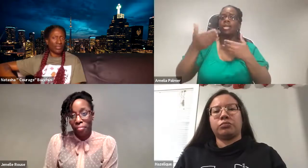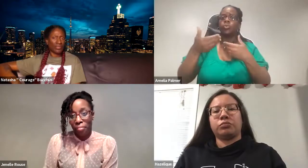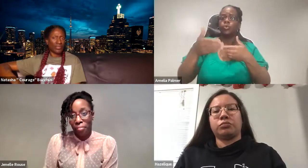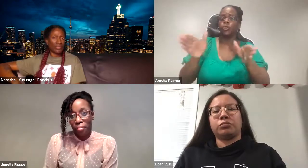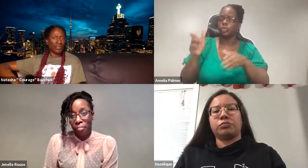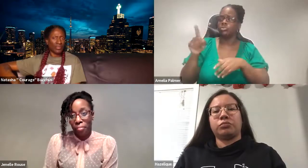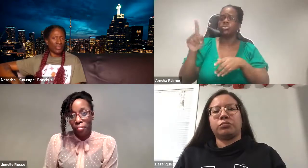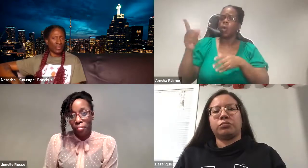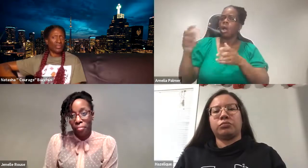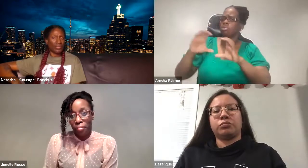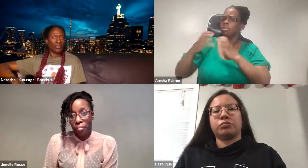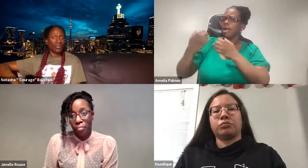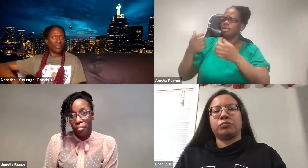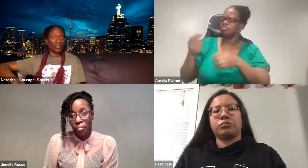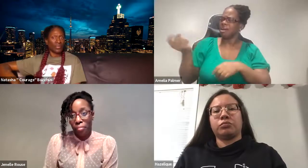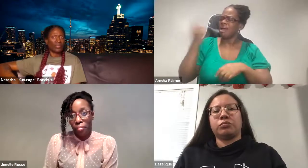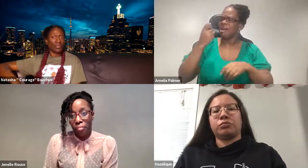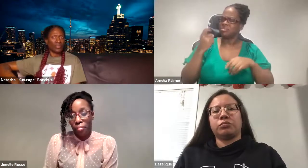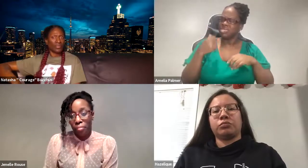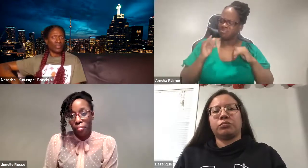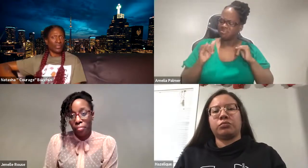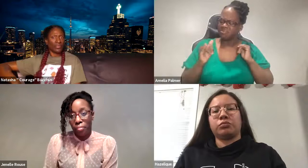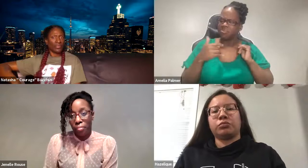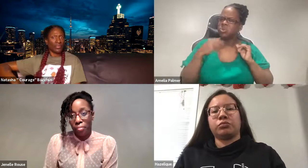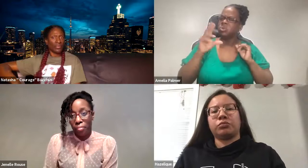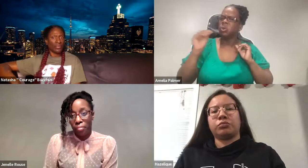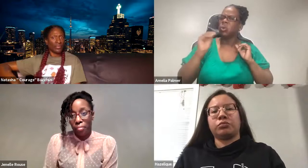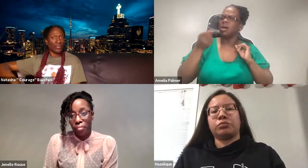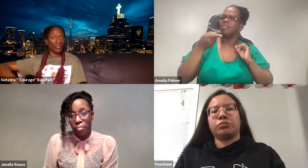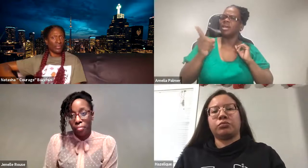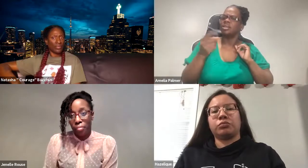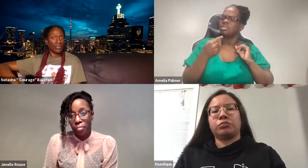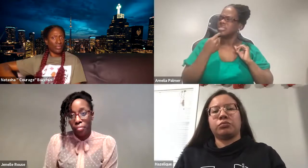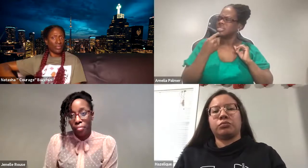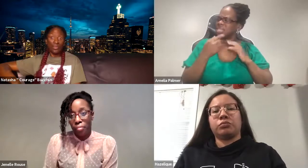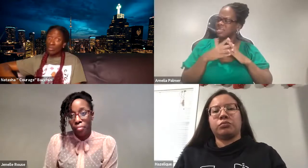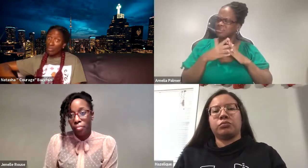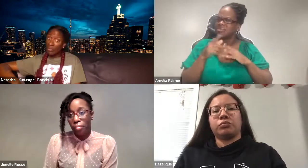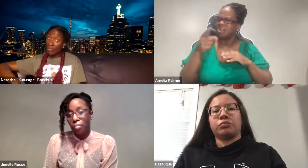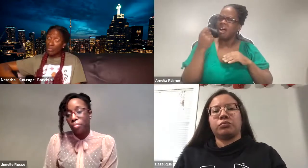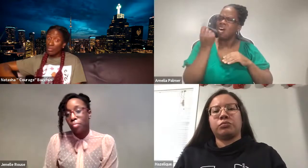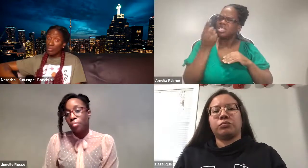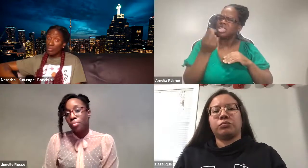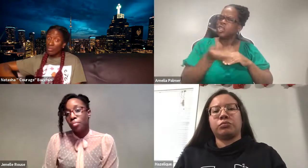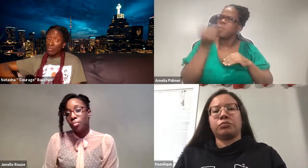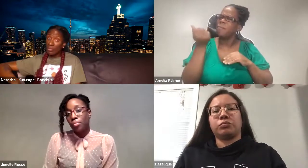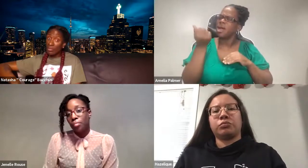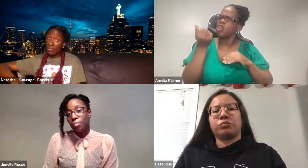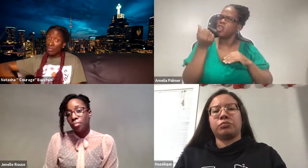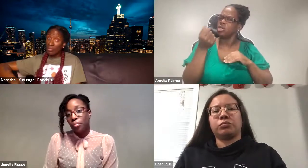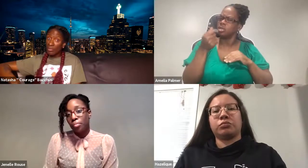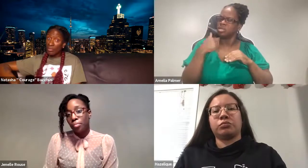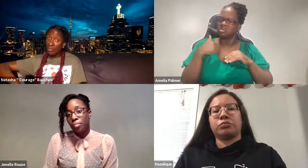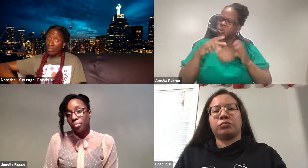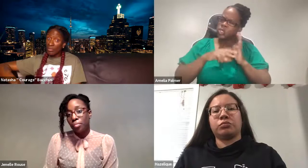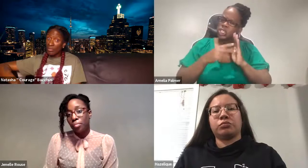one day i was in a classroom and someone in the class asked me "well no offense but